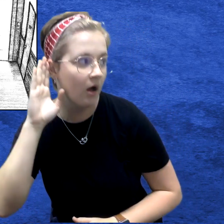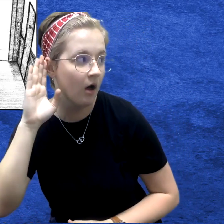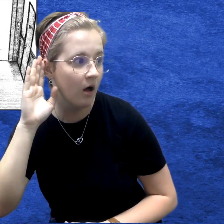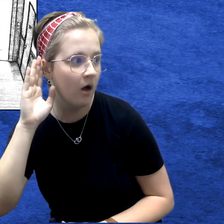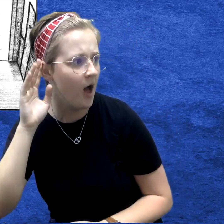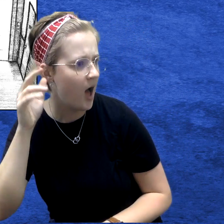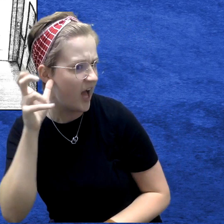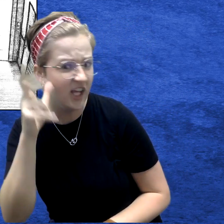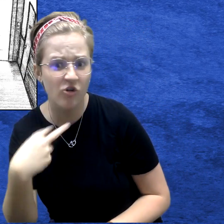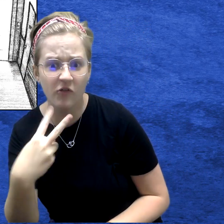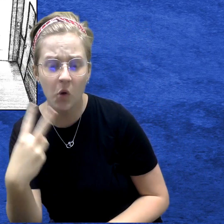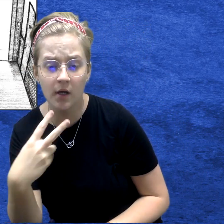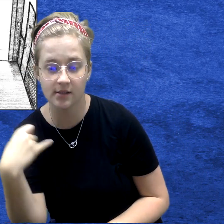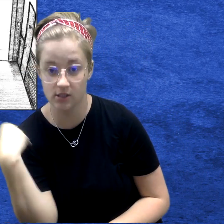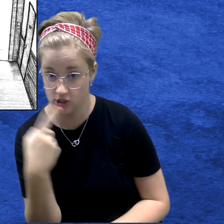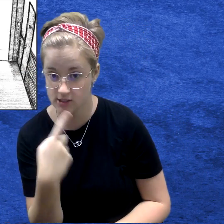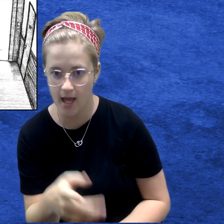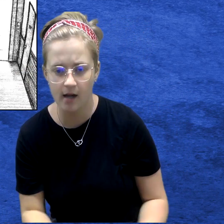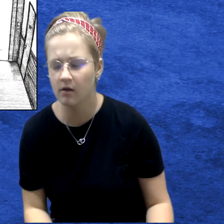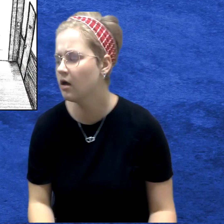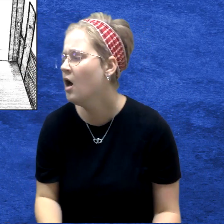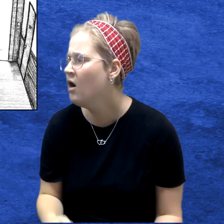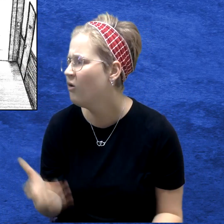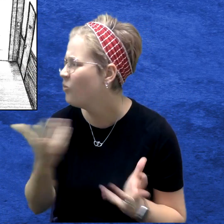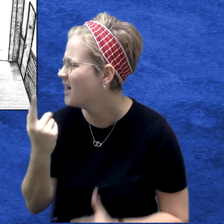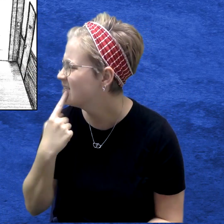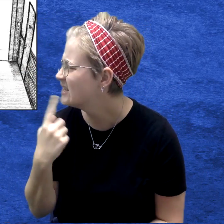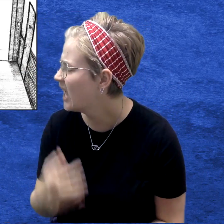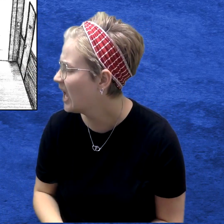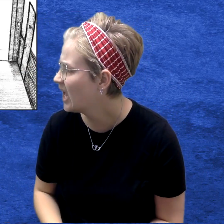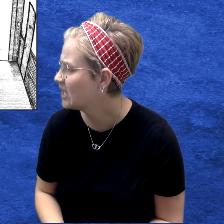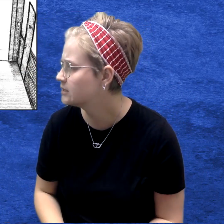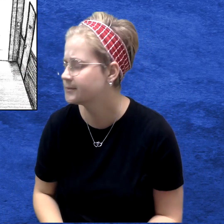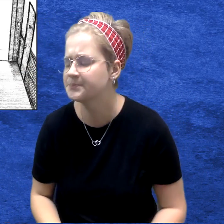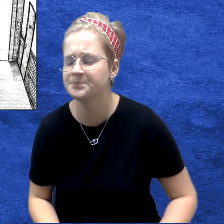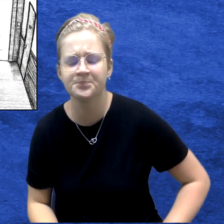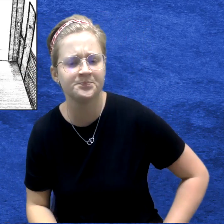Josh said. “What’s it saying?” Ruth Rose asked.